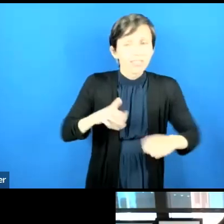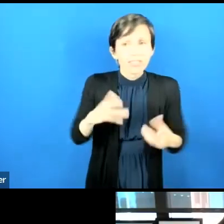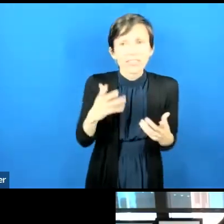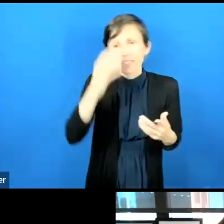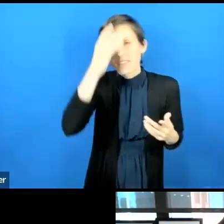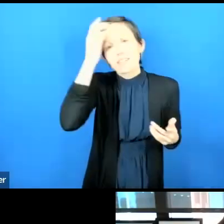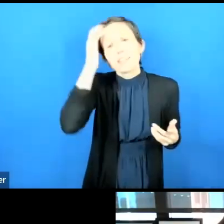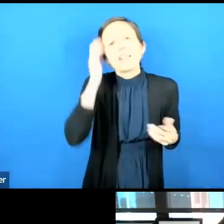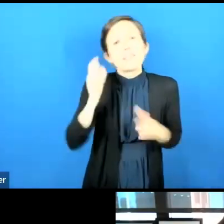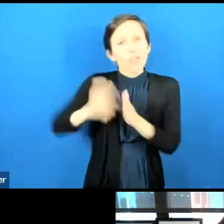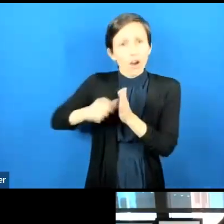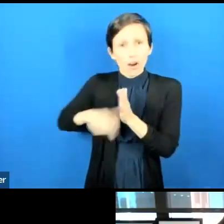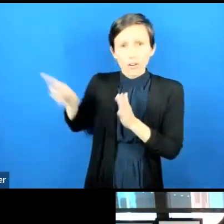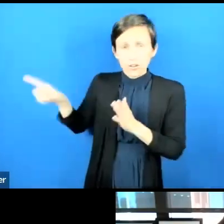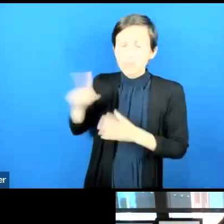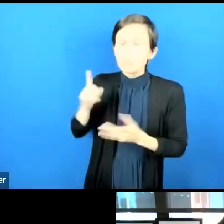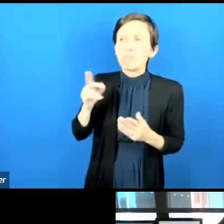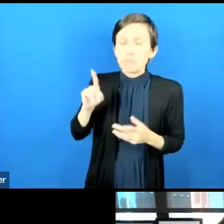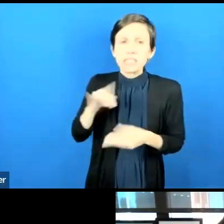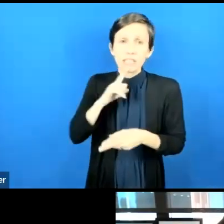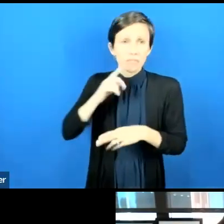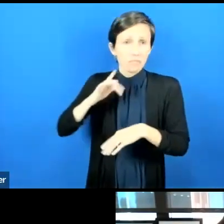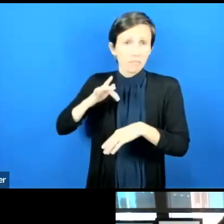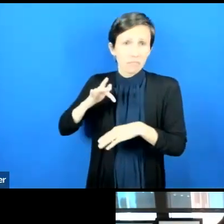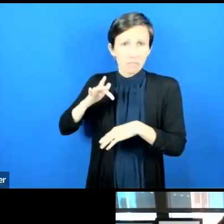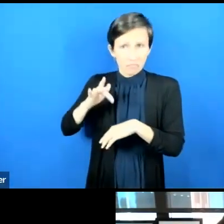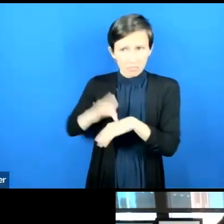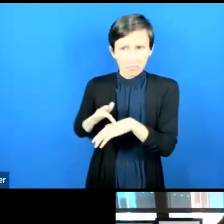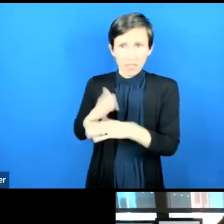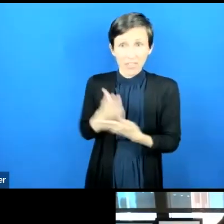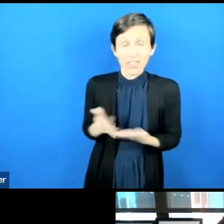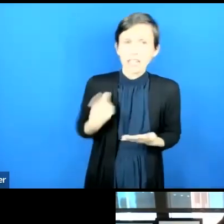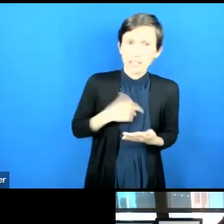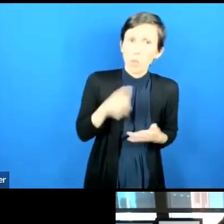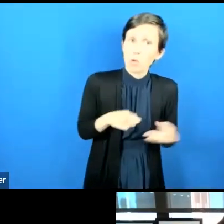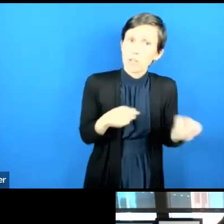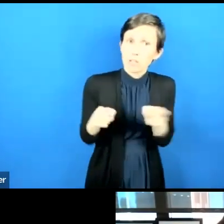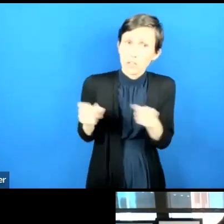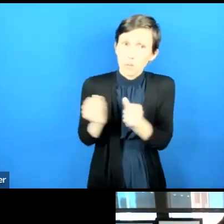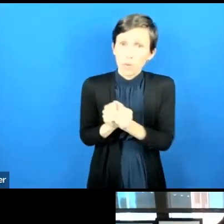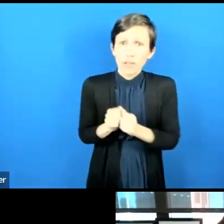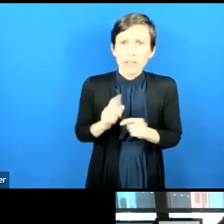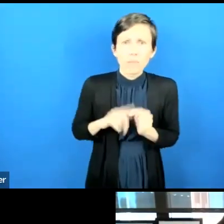the article touched upon issues that we need to grapple with, but it was one sided